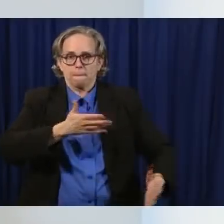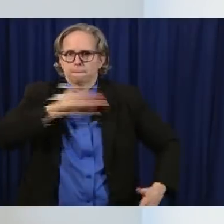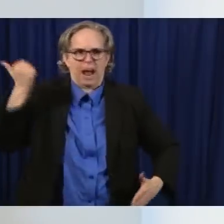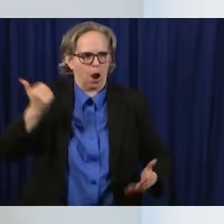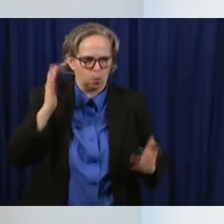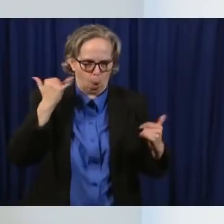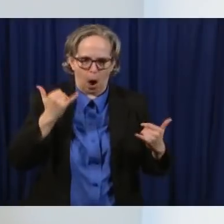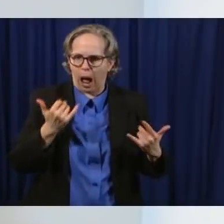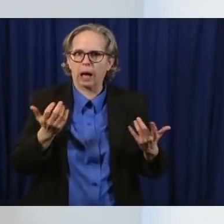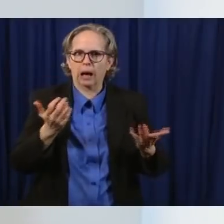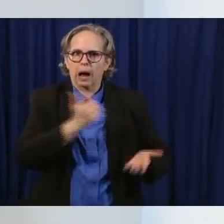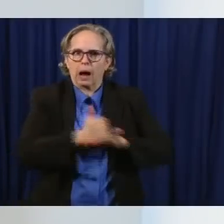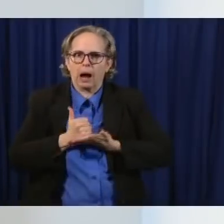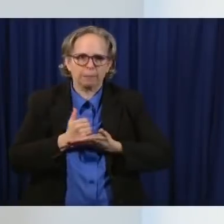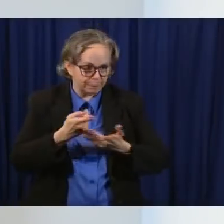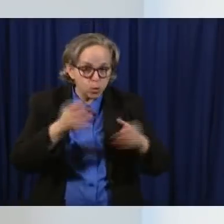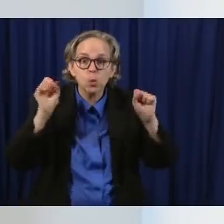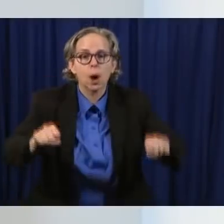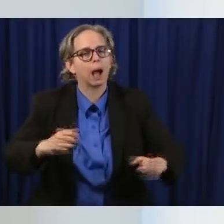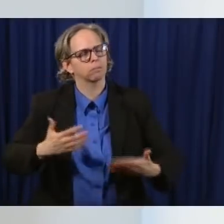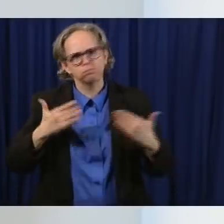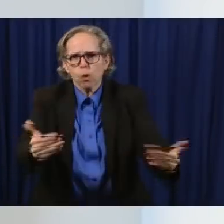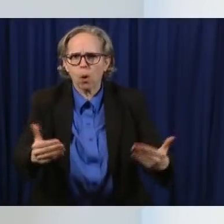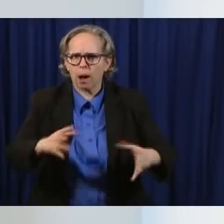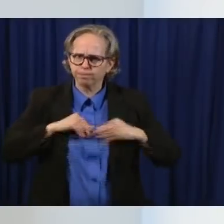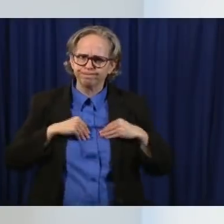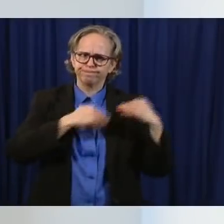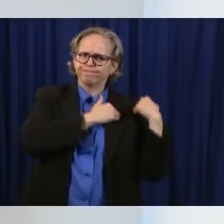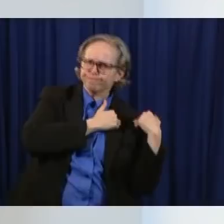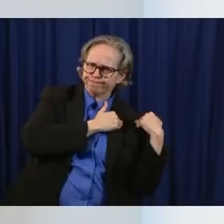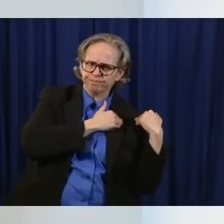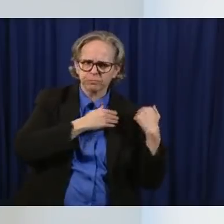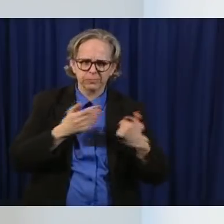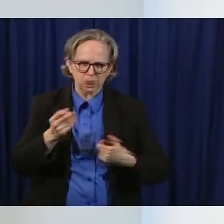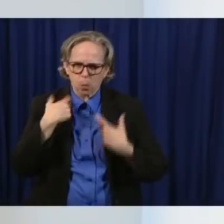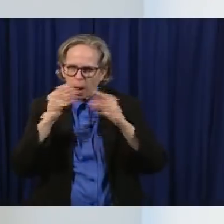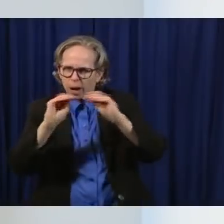ARE MANDATED WITH EXCEPTIONS. THERE IS ALSO BEST PRACTICES THAT EVEN GO ABOVE AND BEYOND